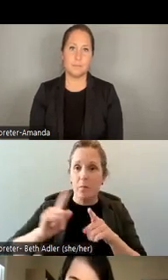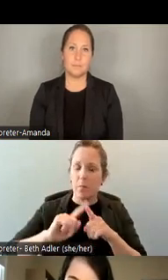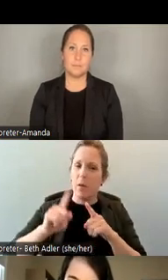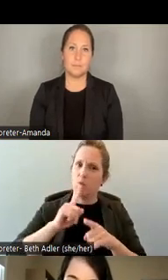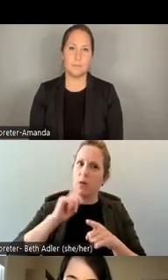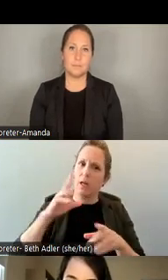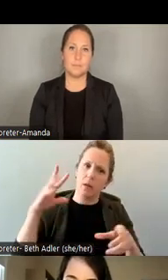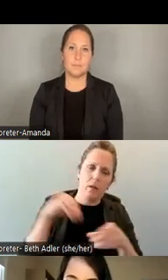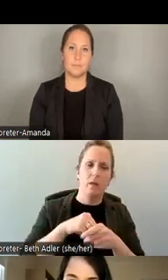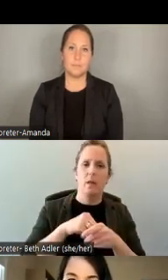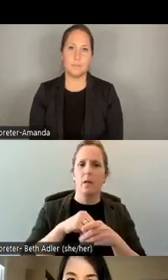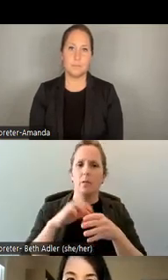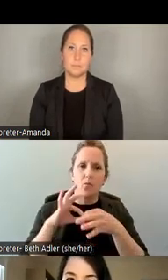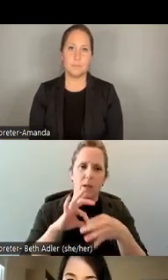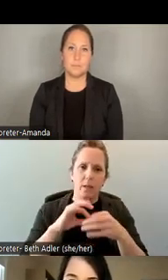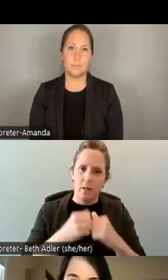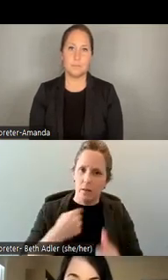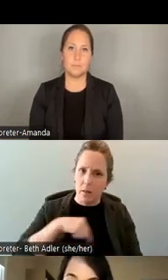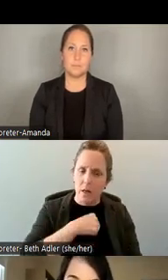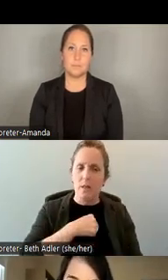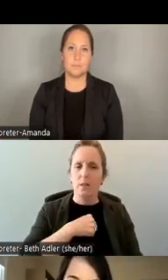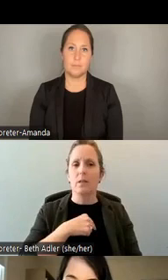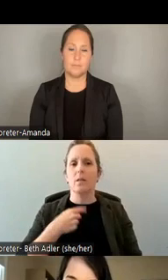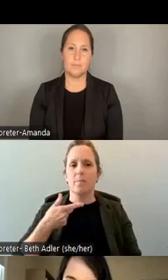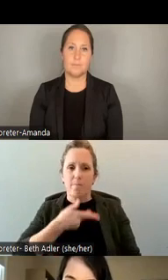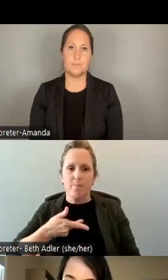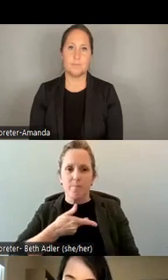loving in my brothers and my life and I think there's so many ways to be privileged in life